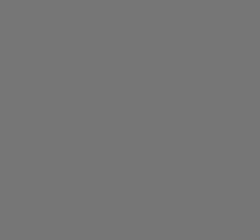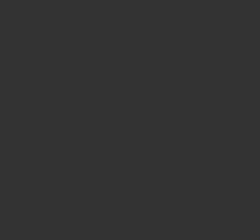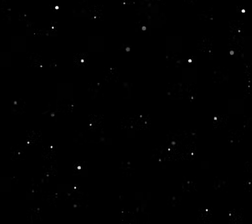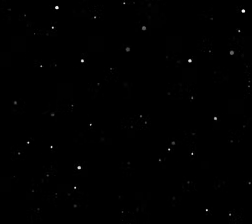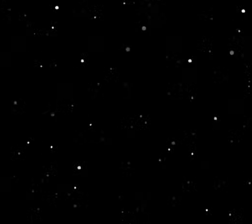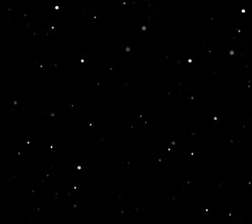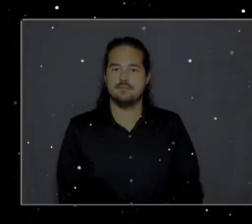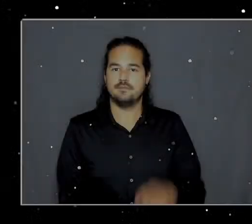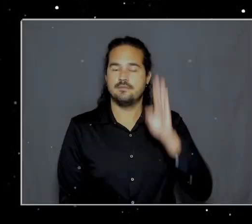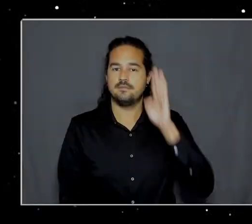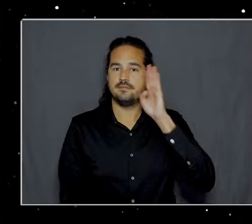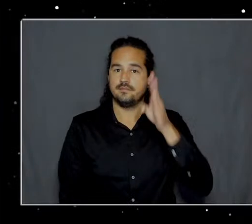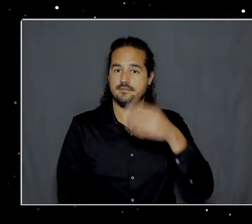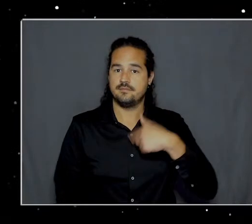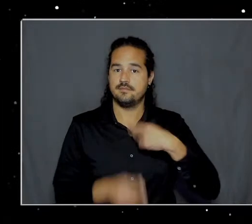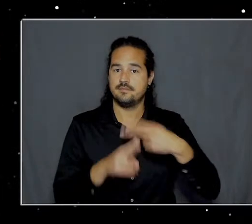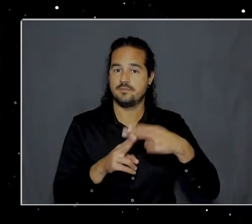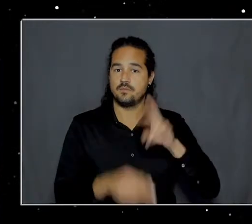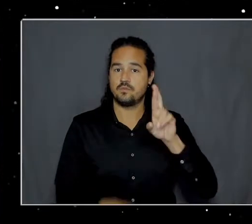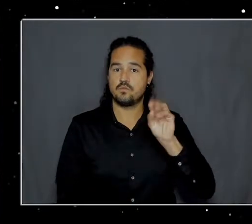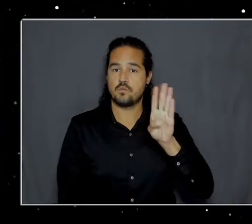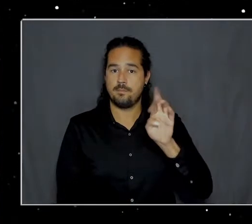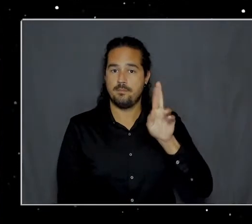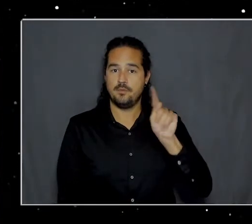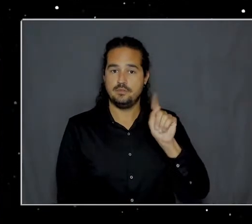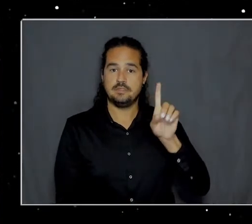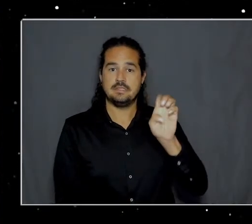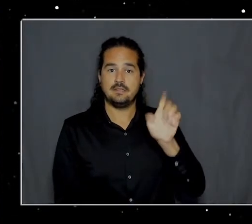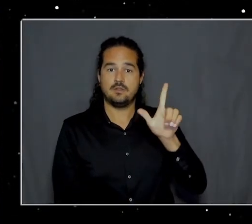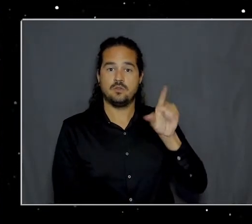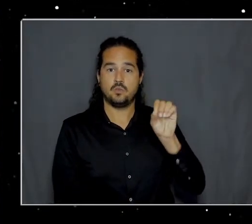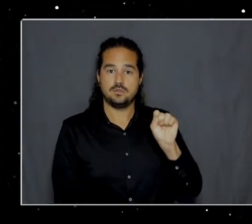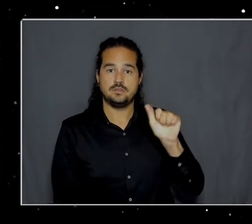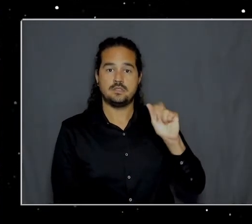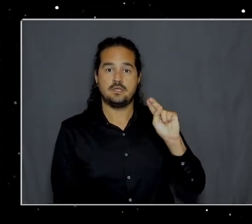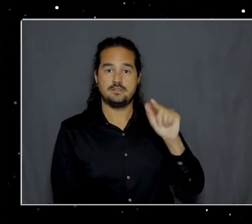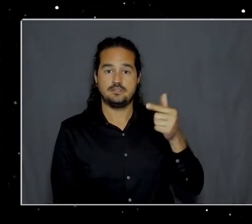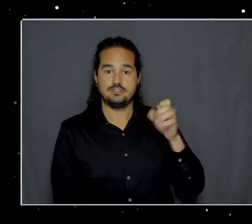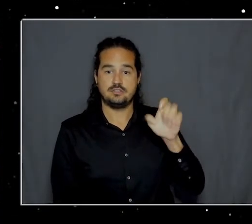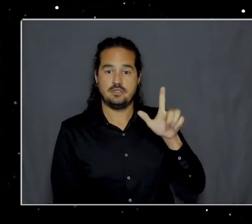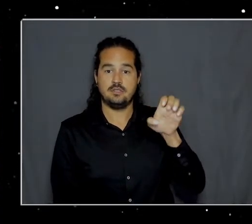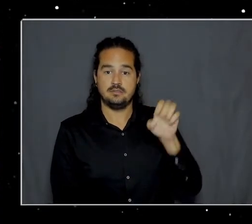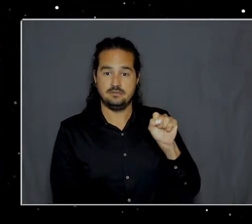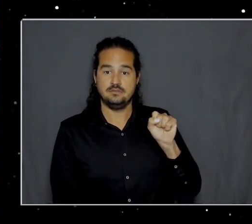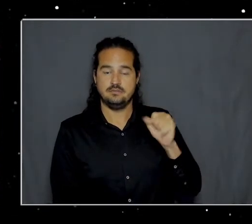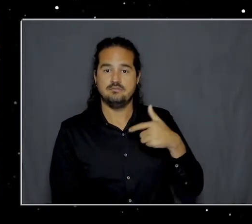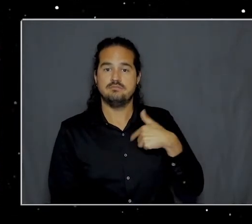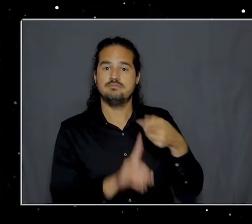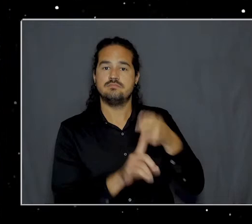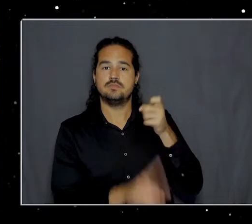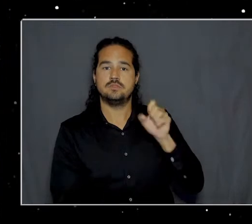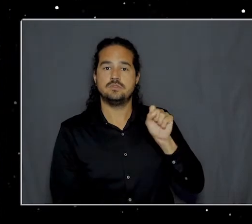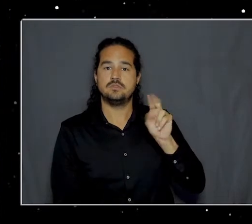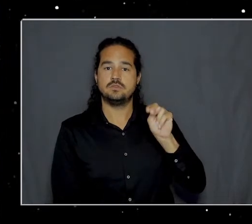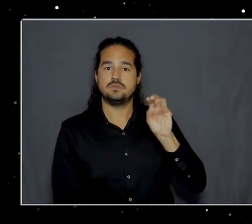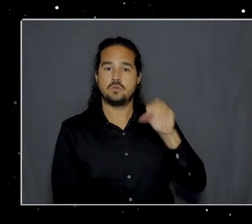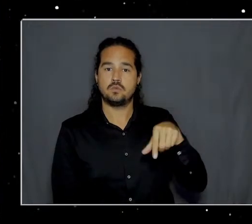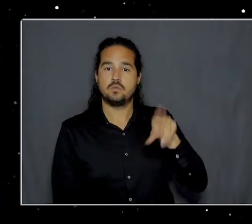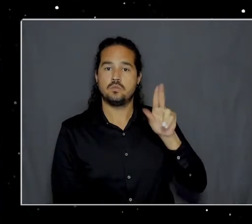VIDEO THAT WAS CREATED FOR YOU ALL TO EXPERIENCE OUR BLESSINGS,